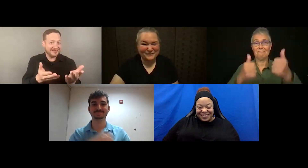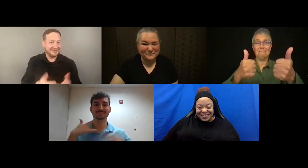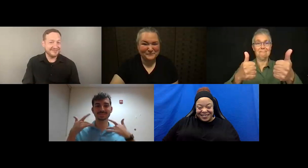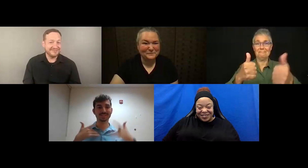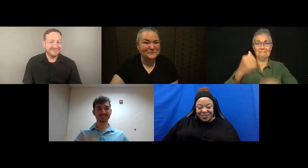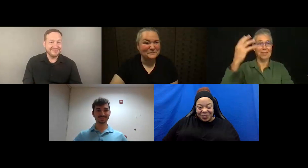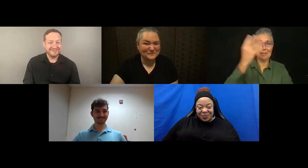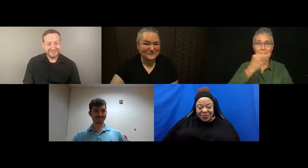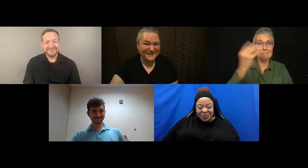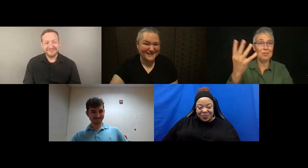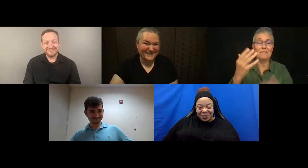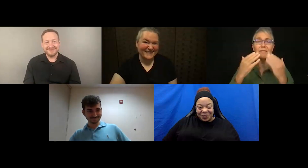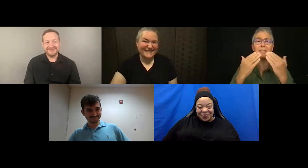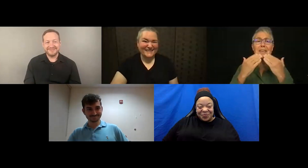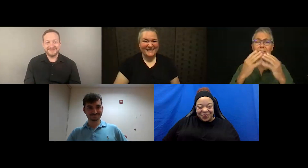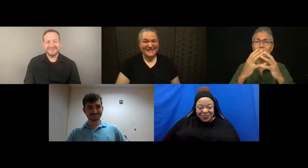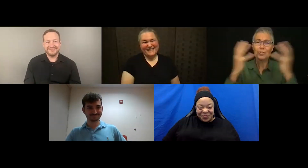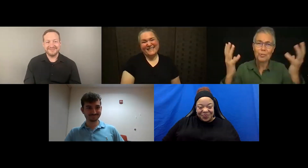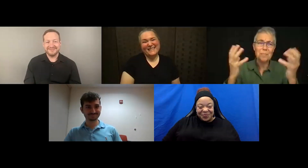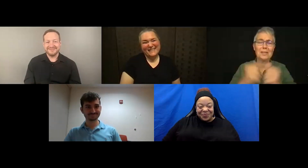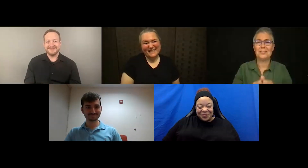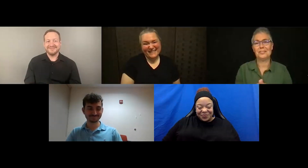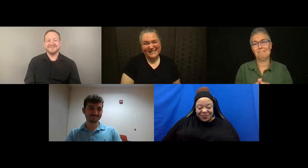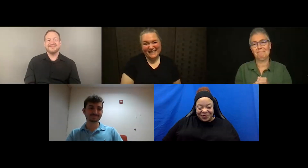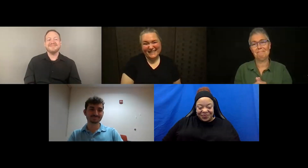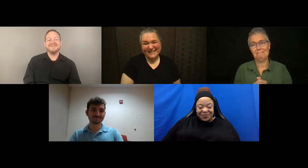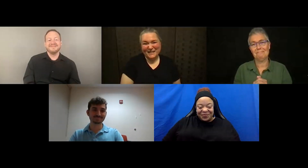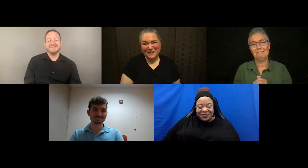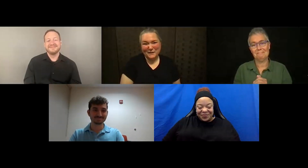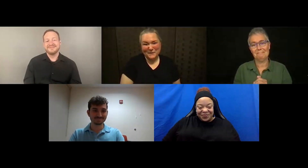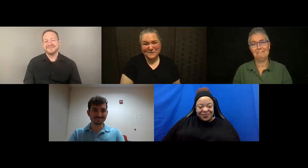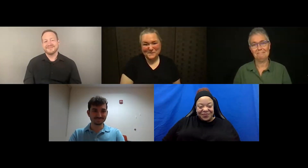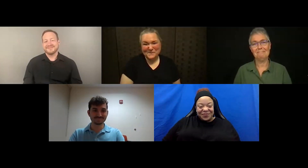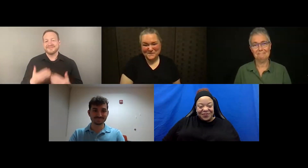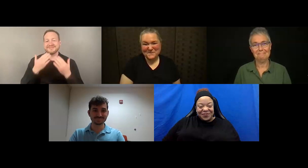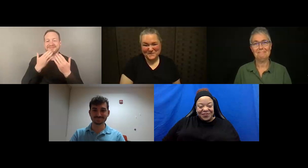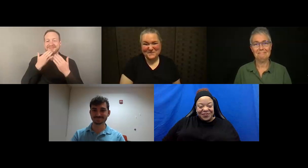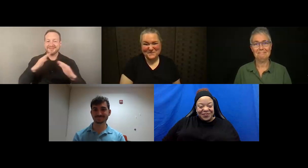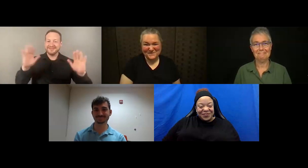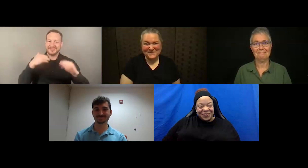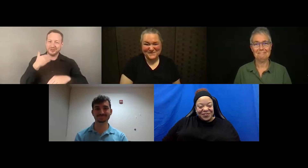Steph: Anything you wanted to add? Steph: Nope! This is beautifu. Thank you so much everyone.